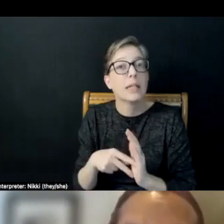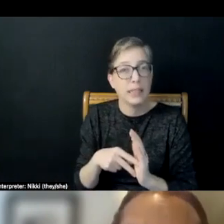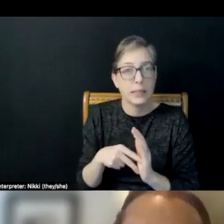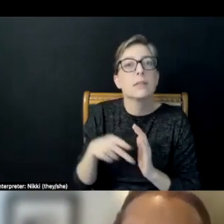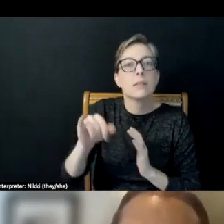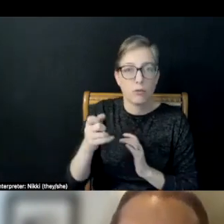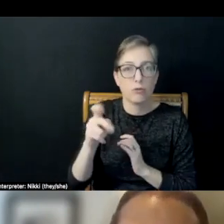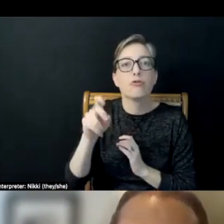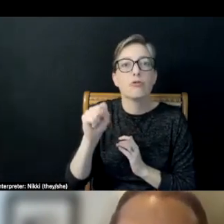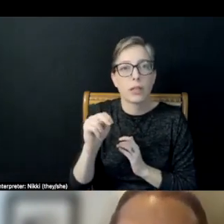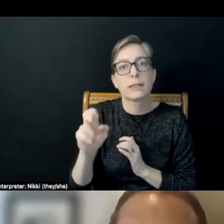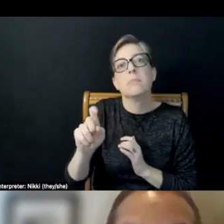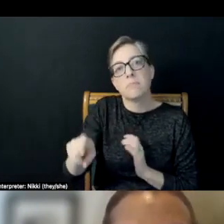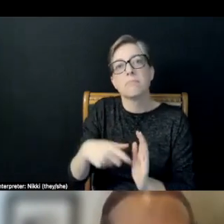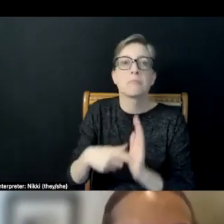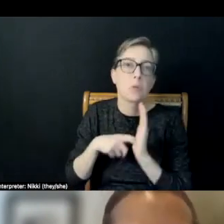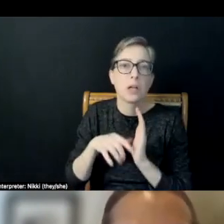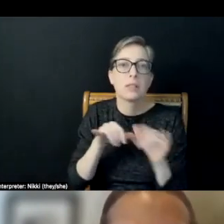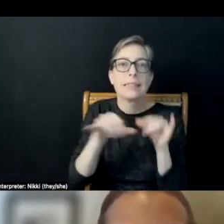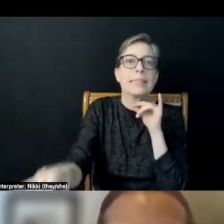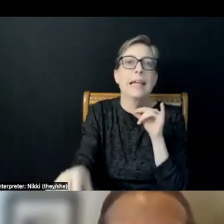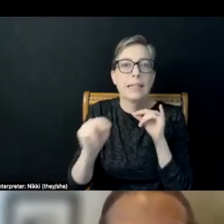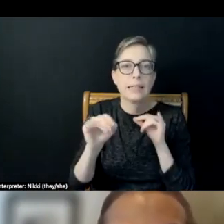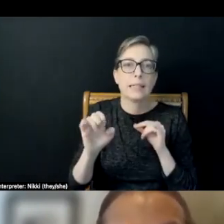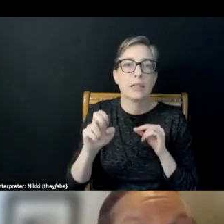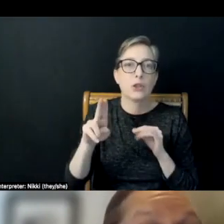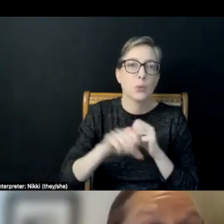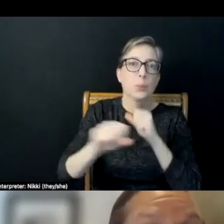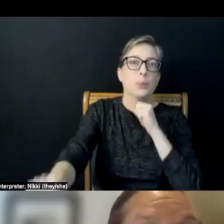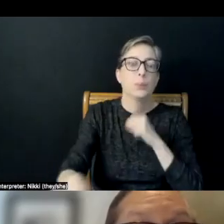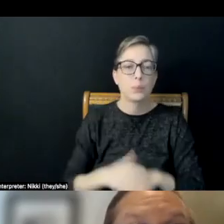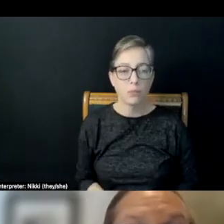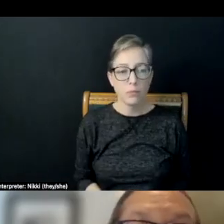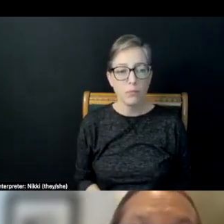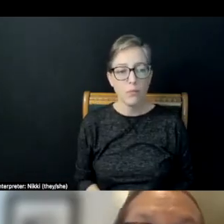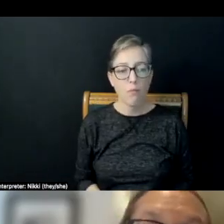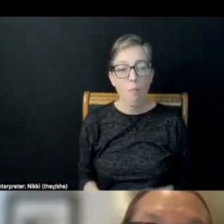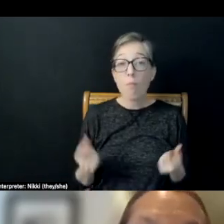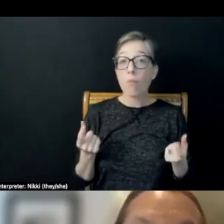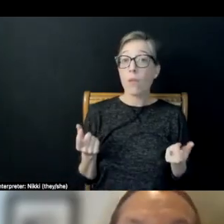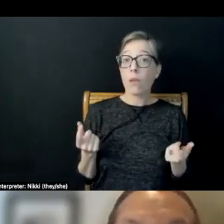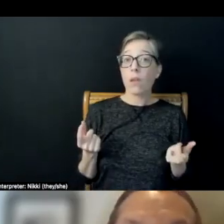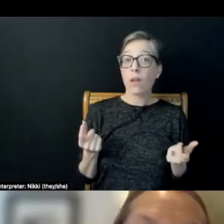Now, what's terrible about this is of course that's not the case, that's not how this process works,